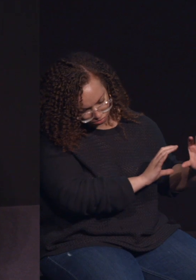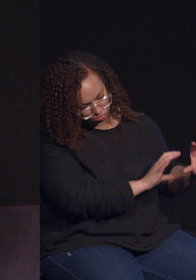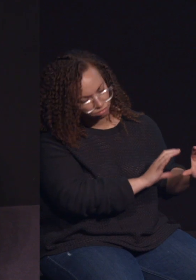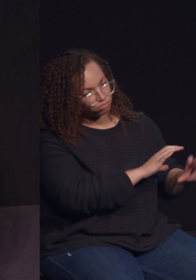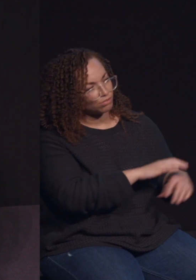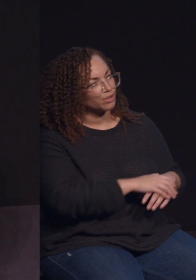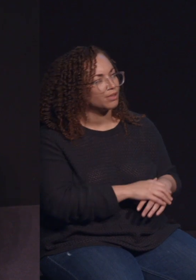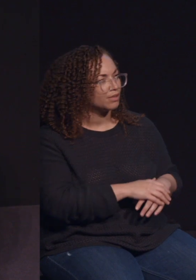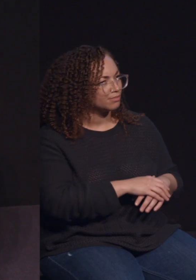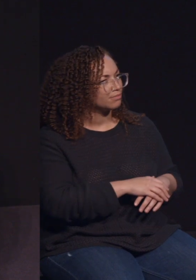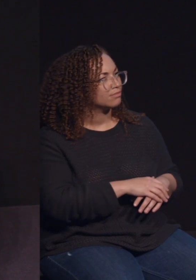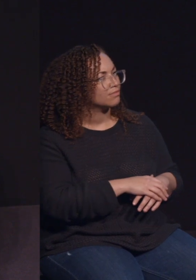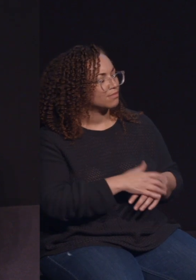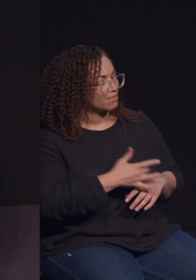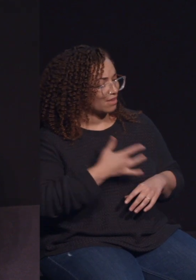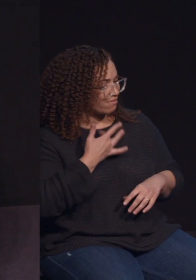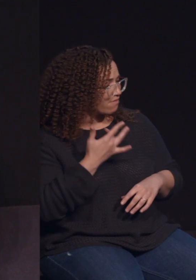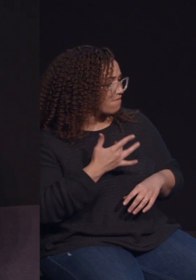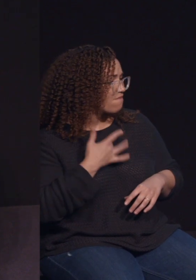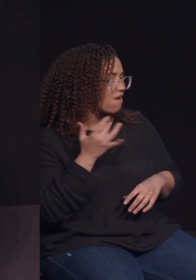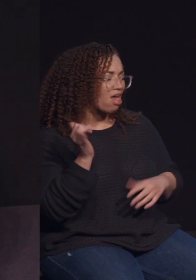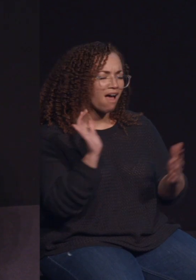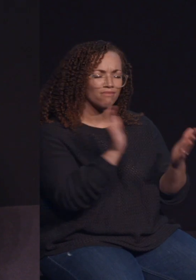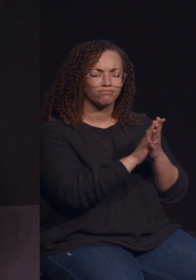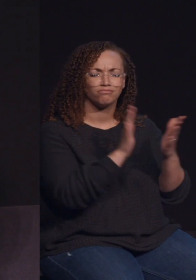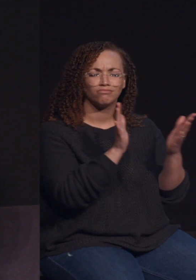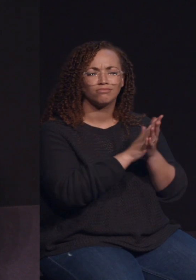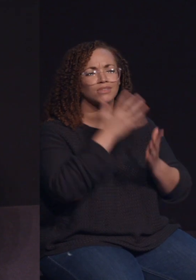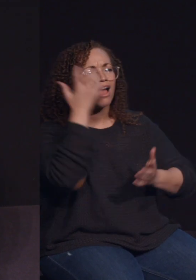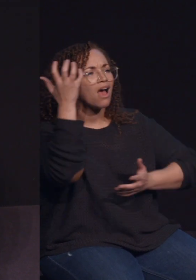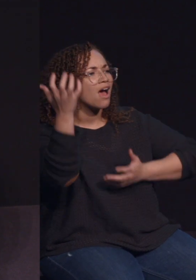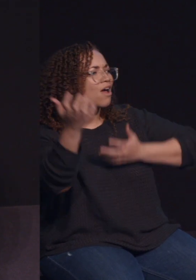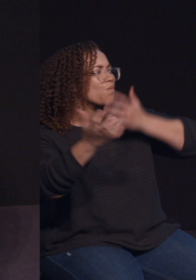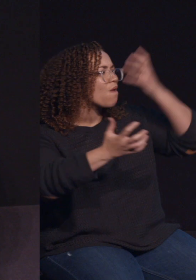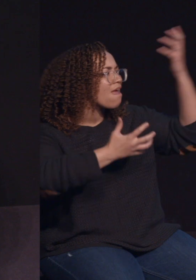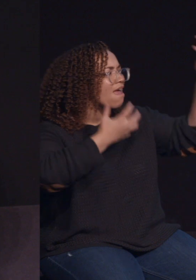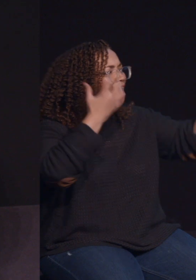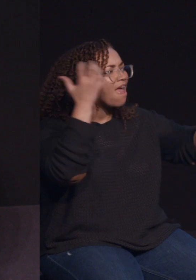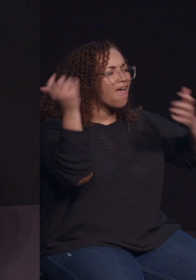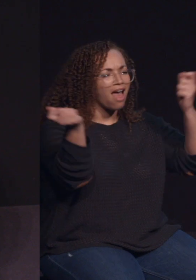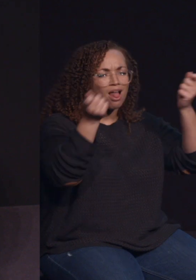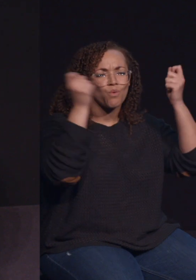Feel like shouting hallelujah